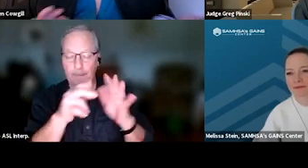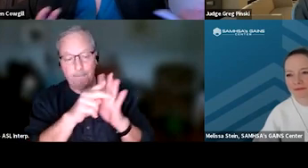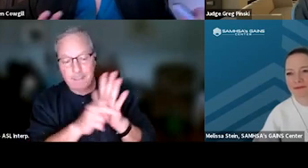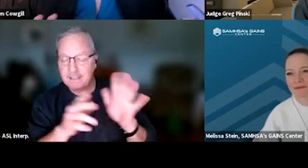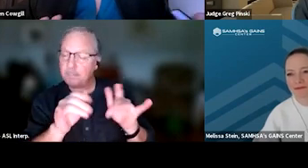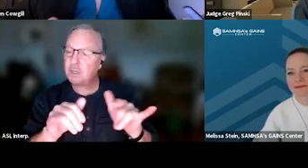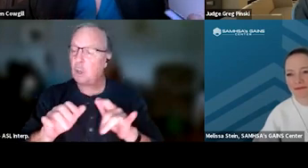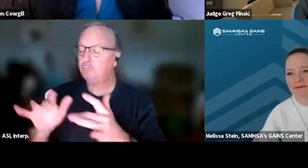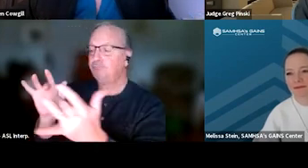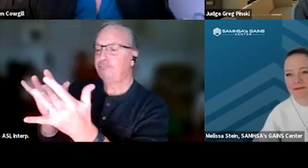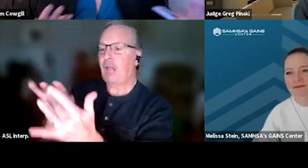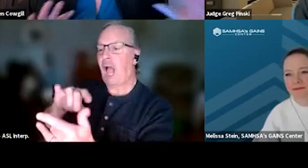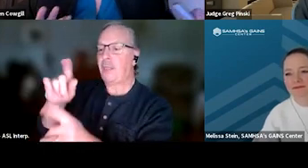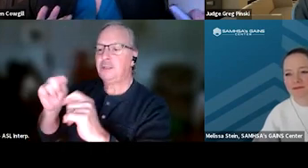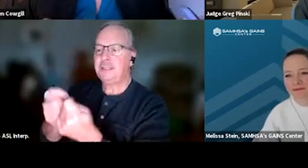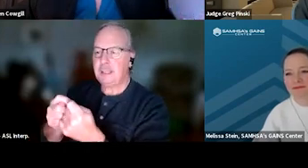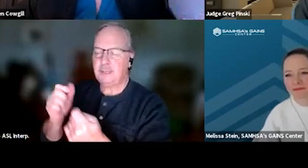And you can always reach out to allrise.org